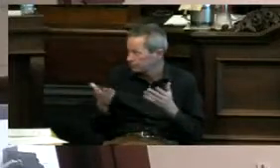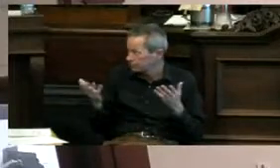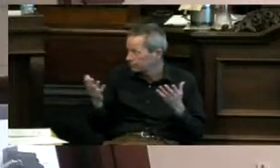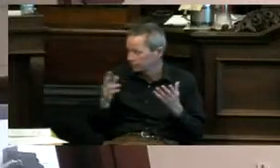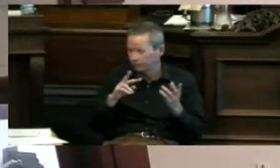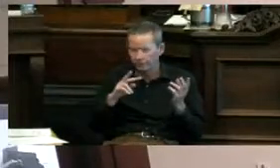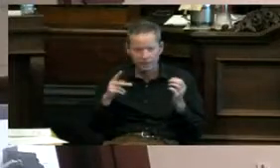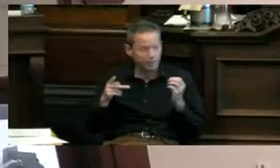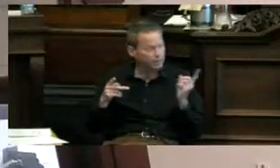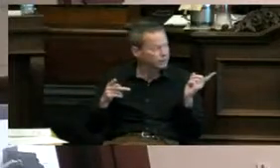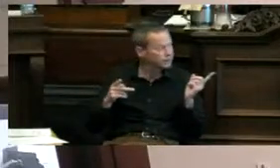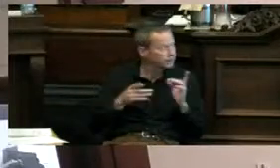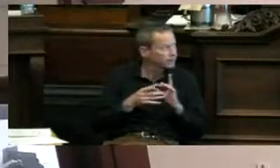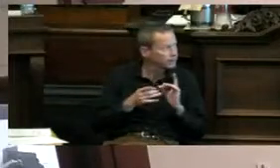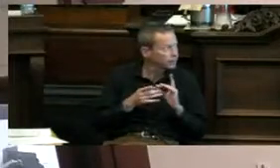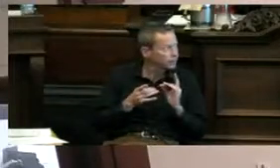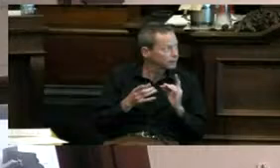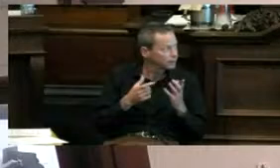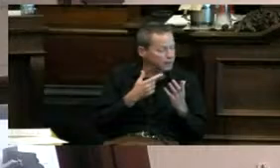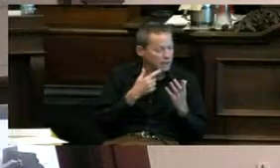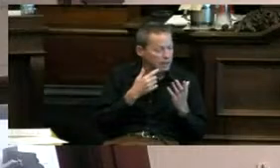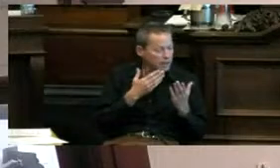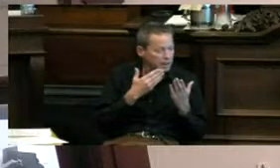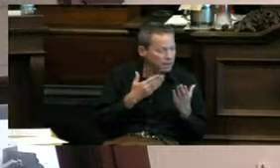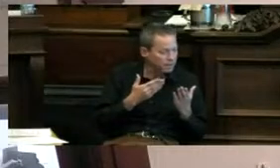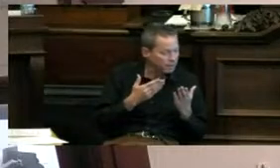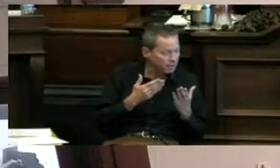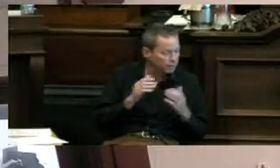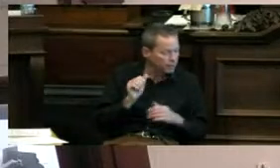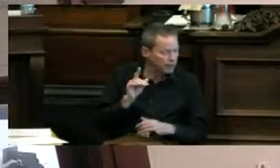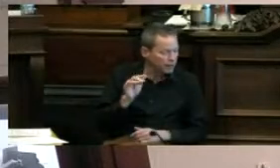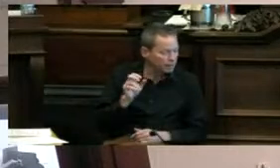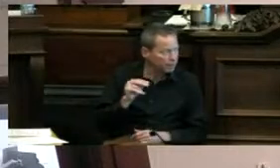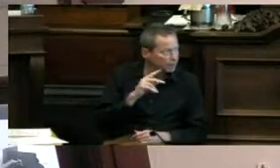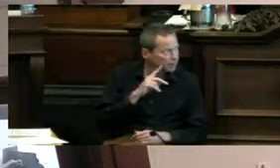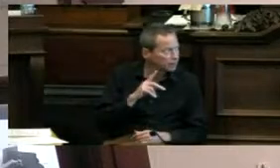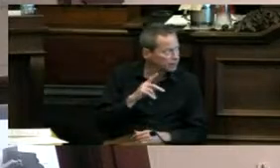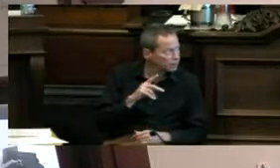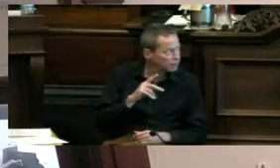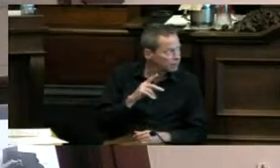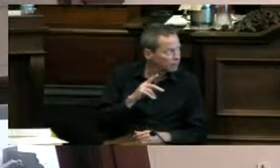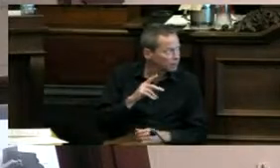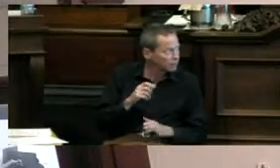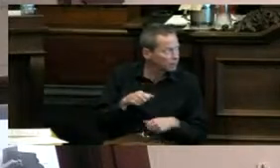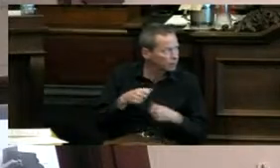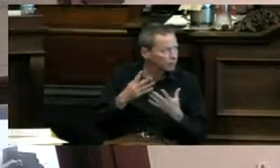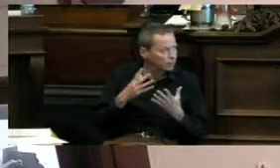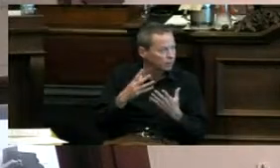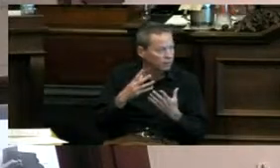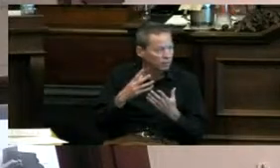is that doable? Okay. Any council vice president, just a